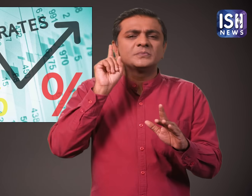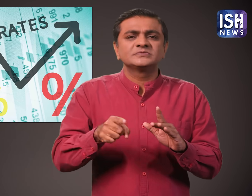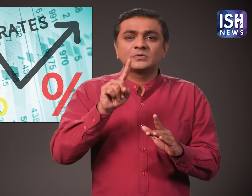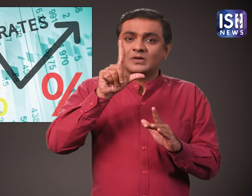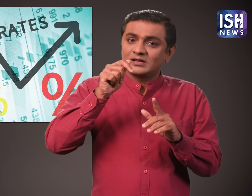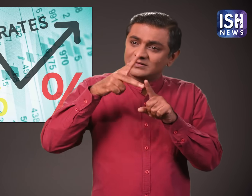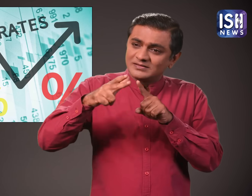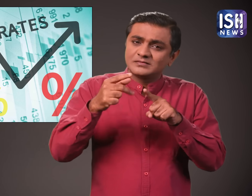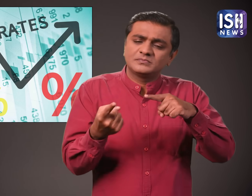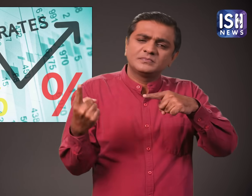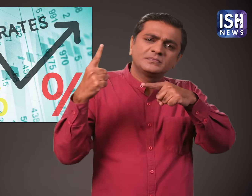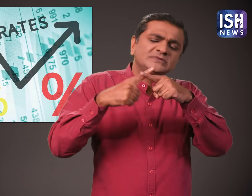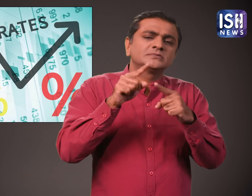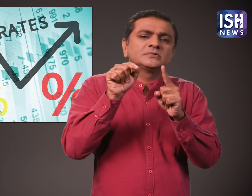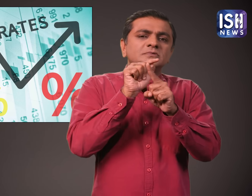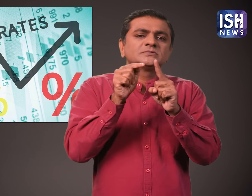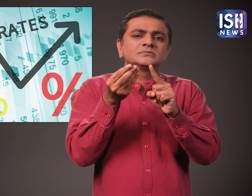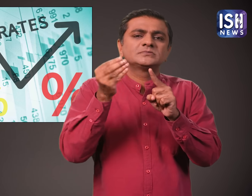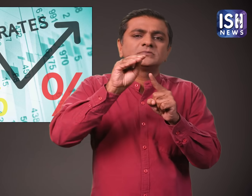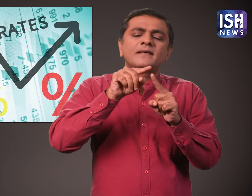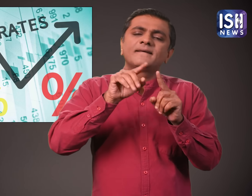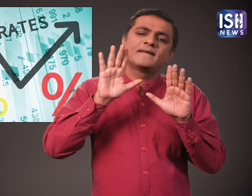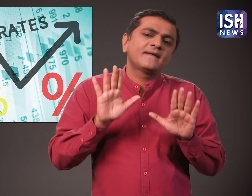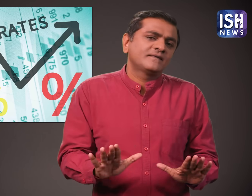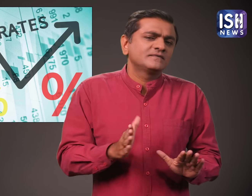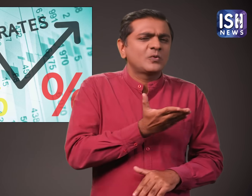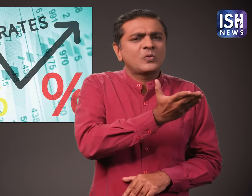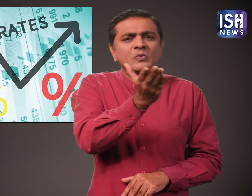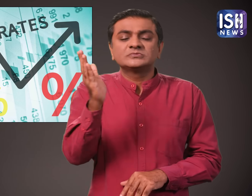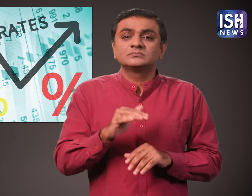you need to pay interest additionally to the principal amount.